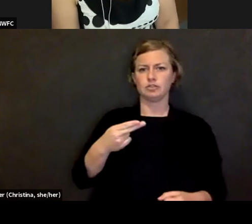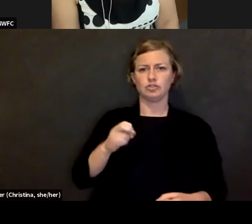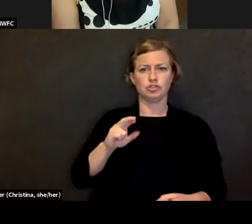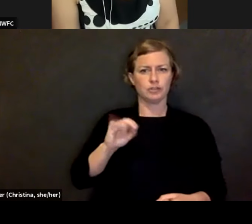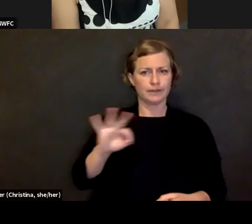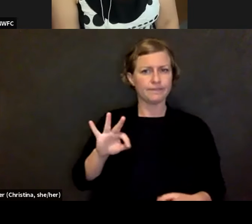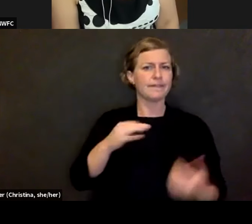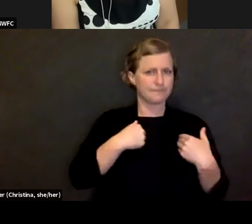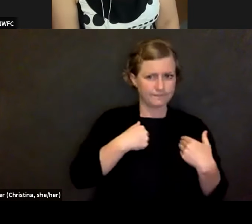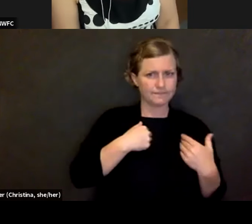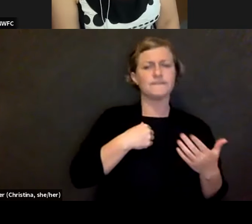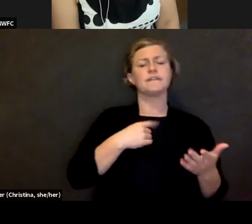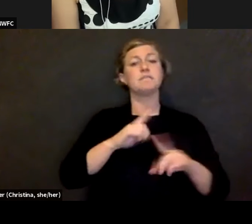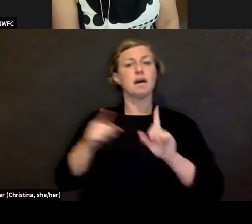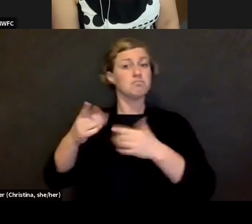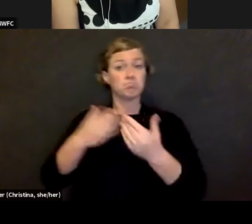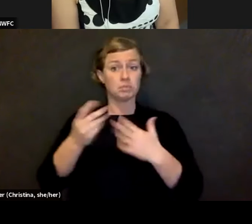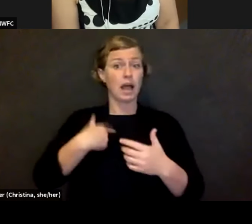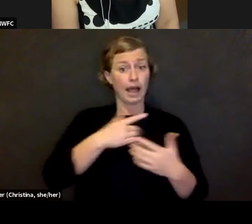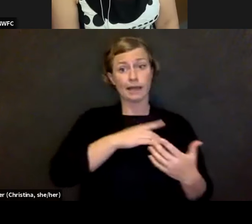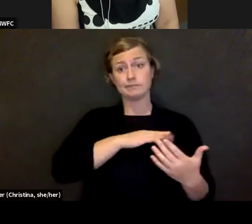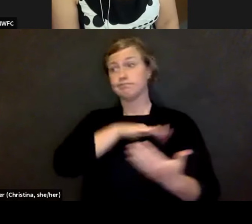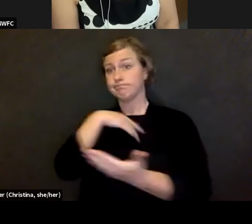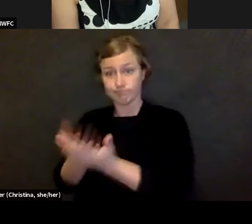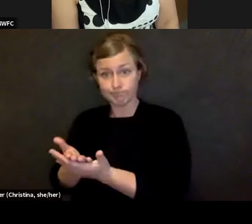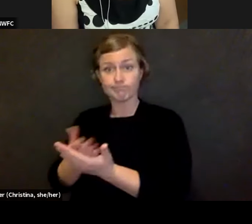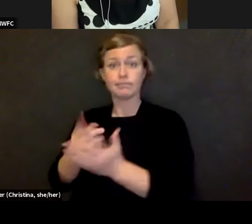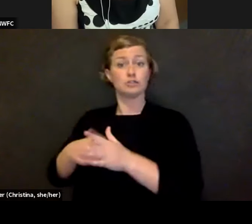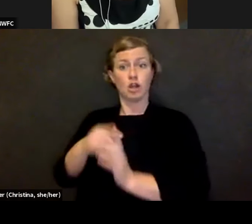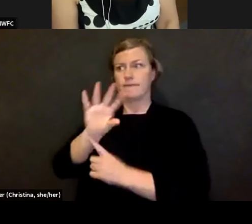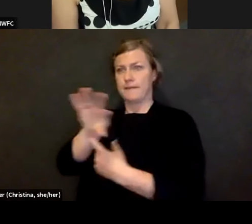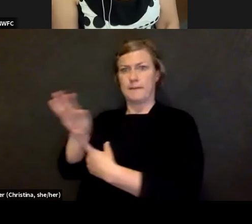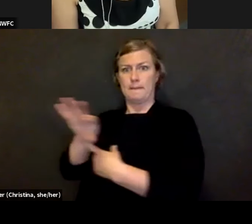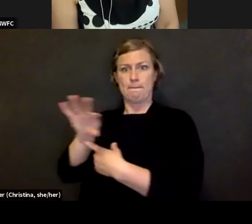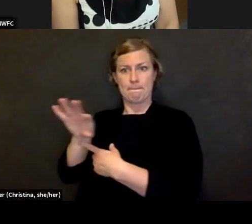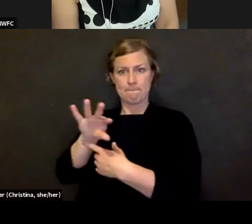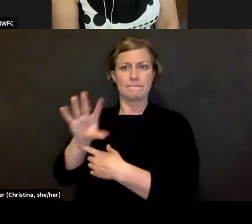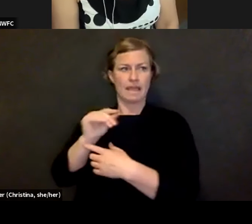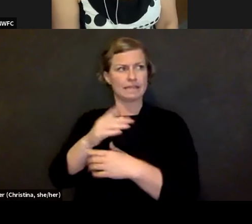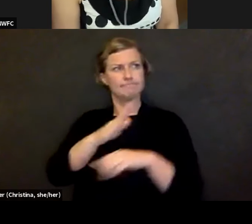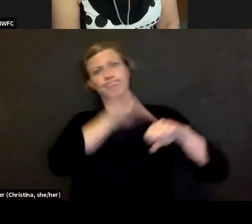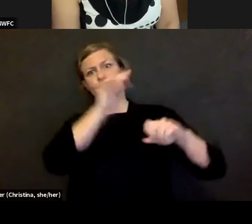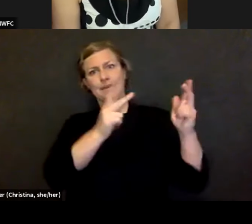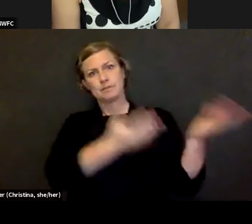of the agences here, besides the county sheriffs had body